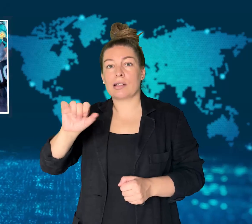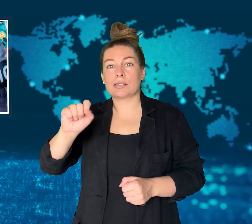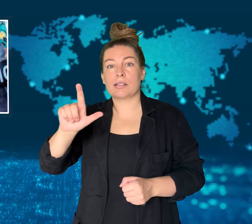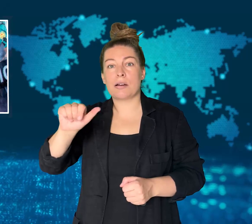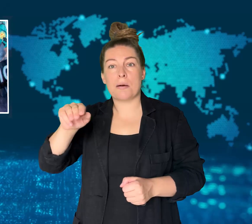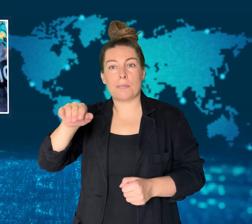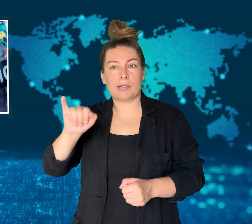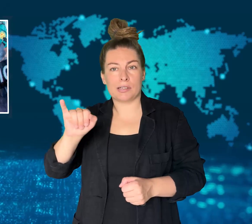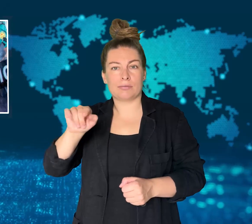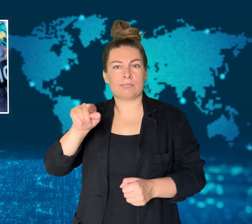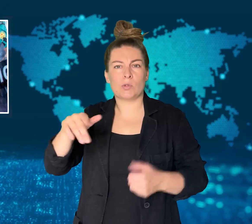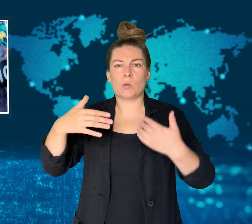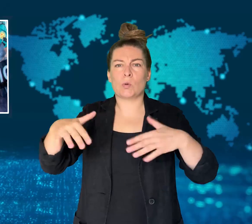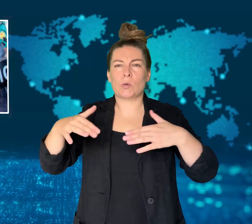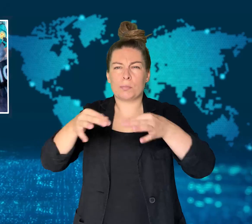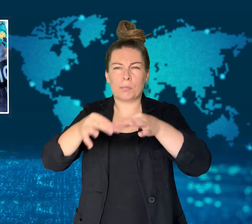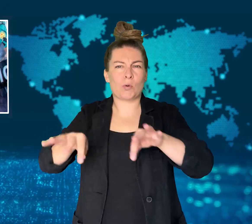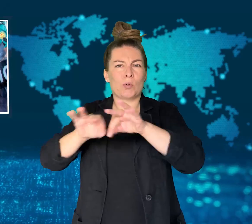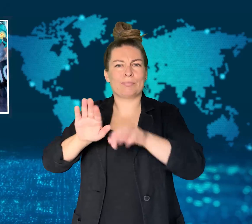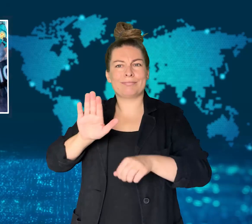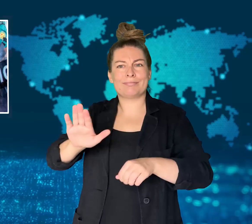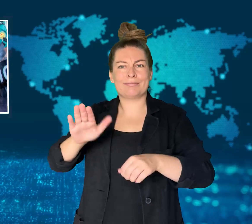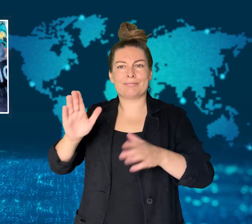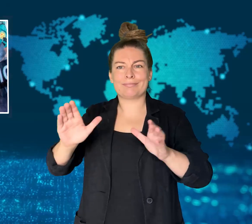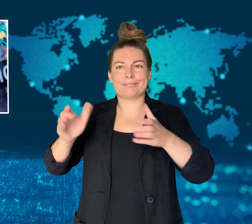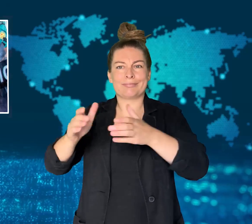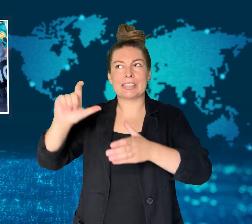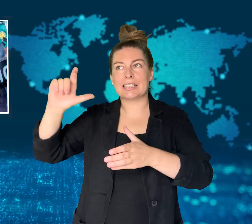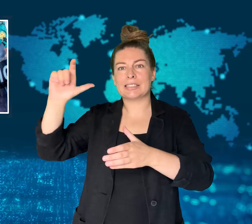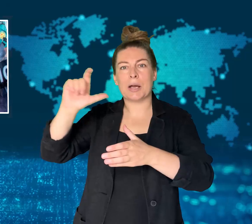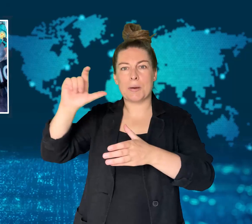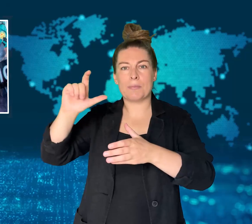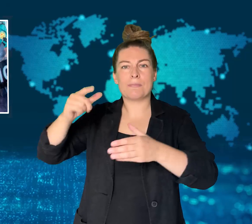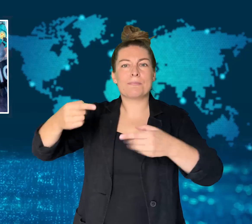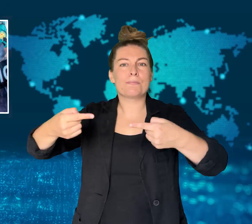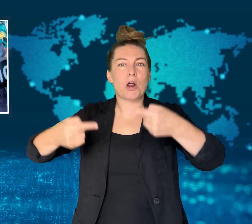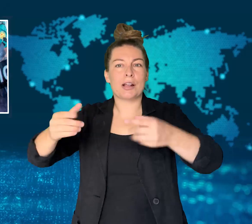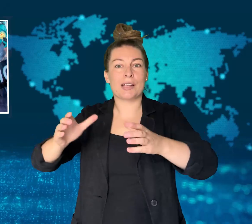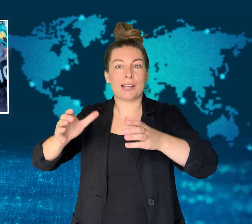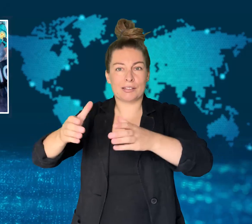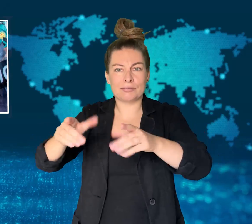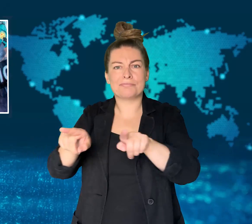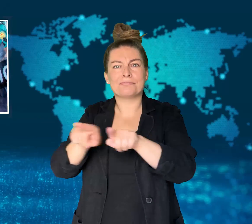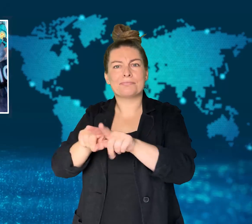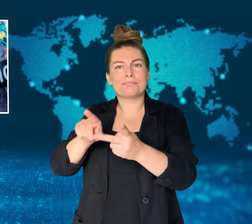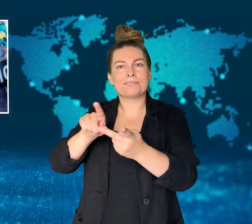the country's main Islamist party, and Islami Chhatra Shibir,